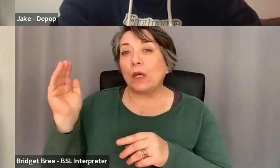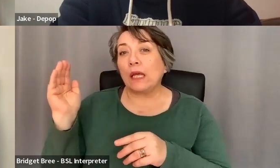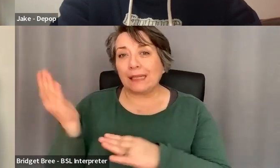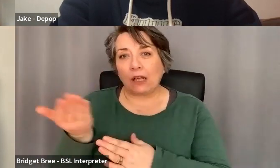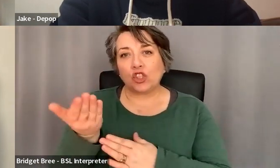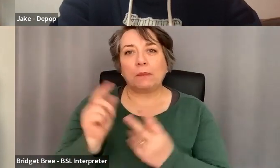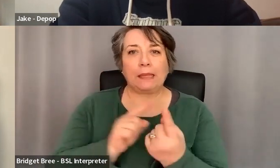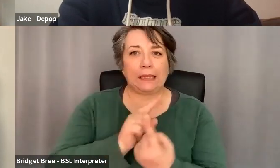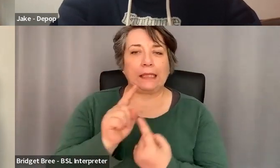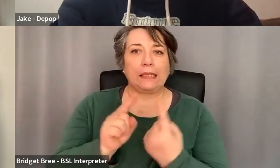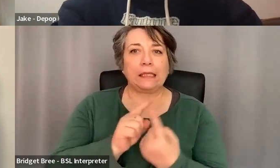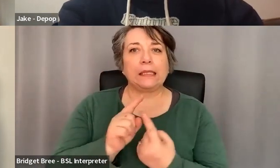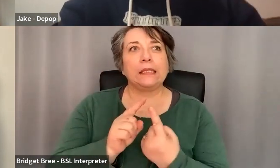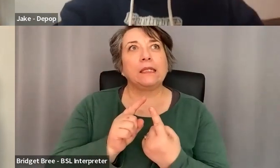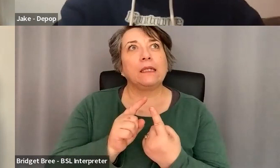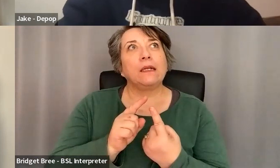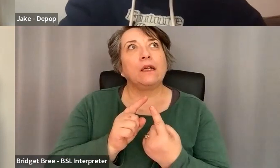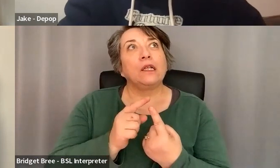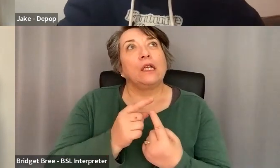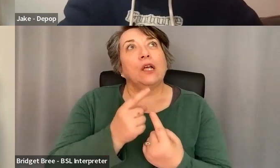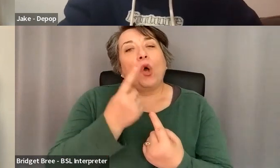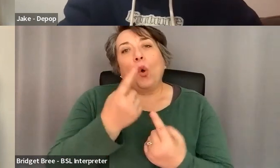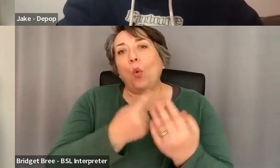The second one would be more about getting to know each department at deep up, and what